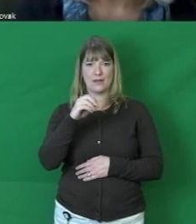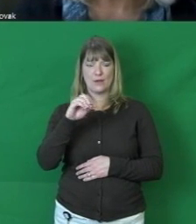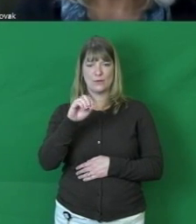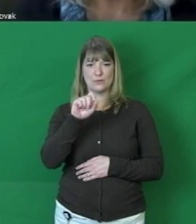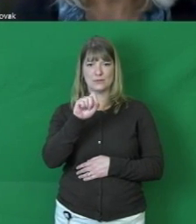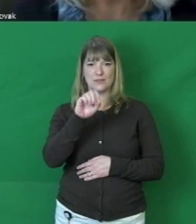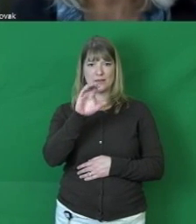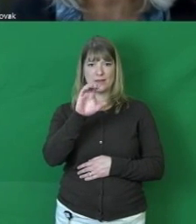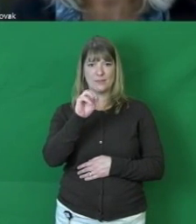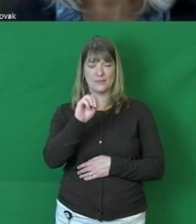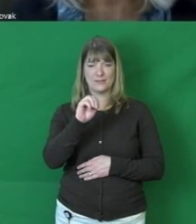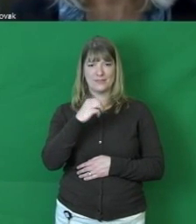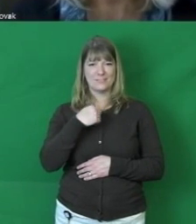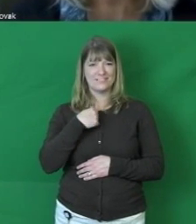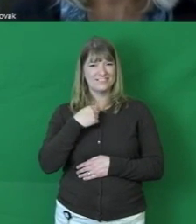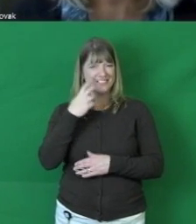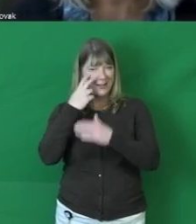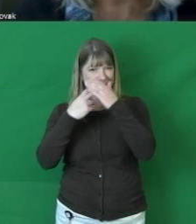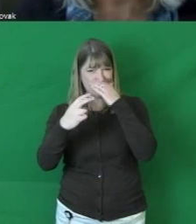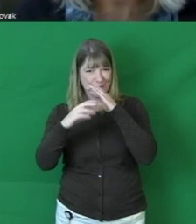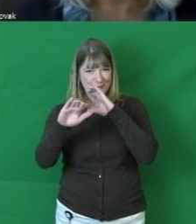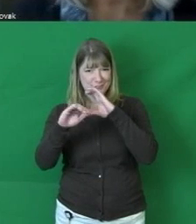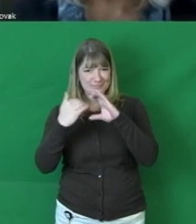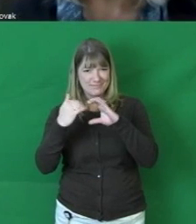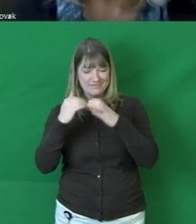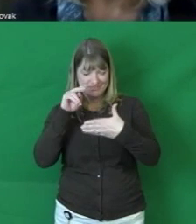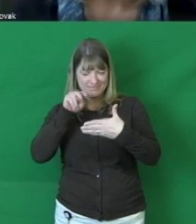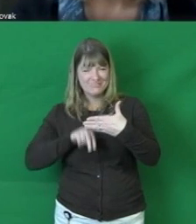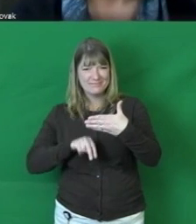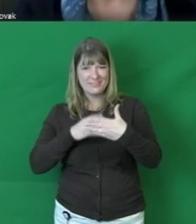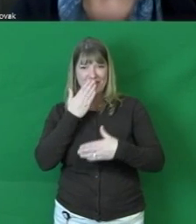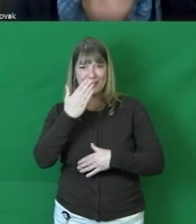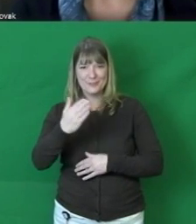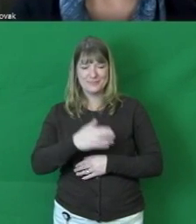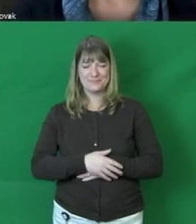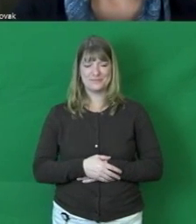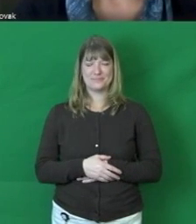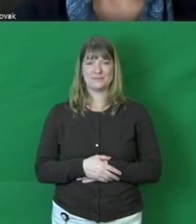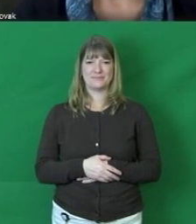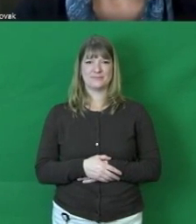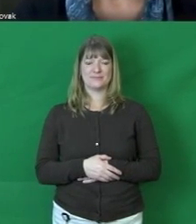I look forward to reading your feedback. Thank you.